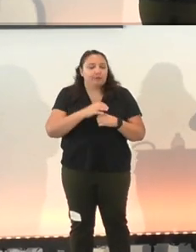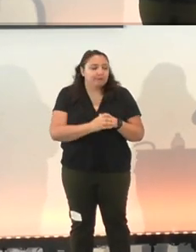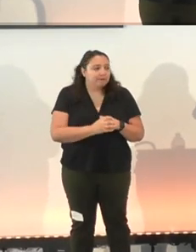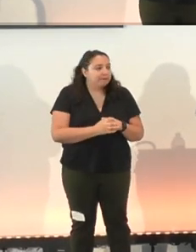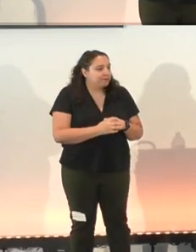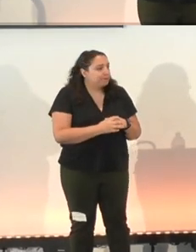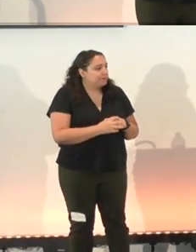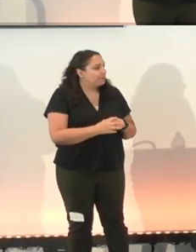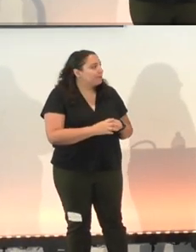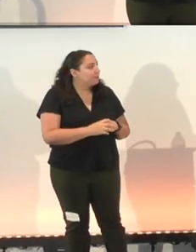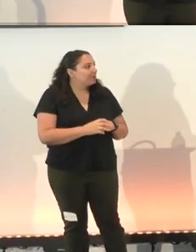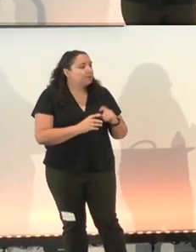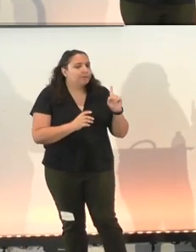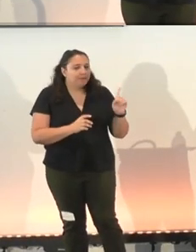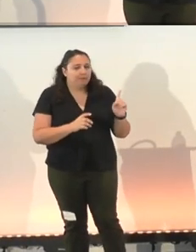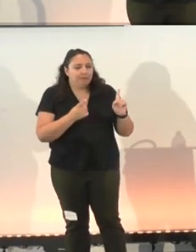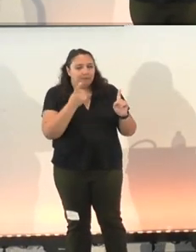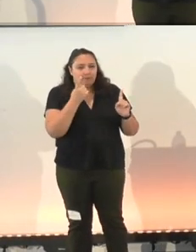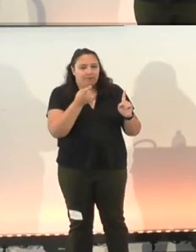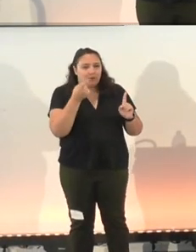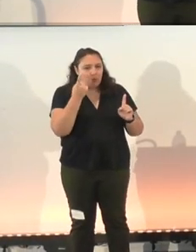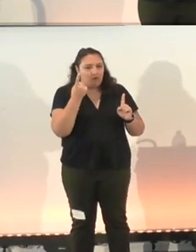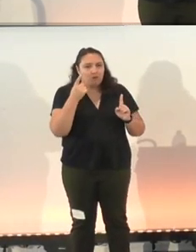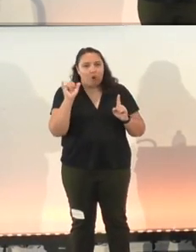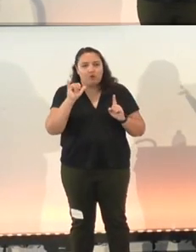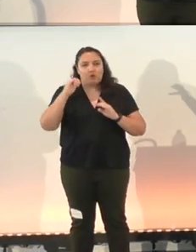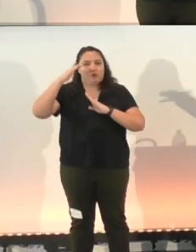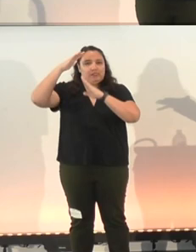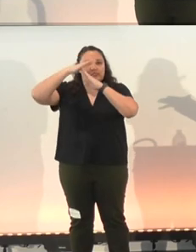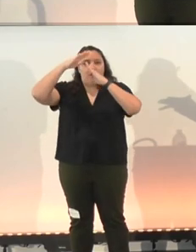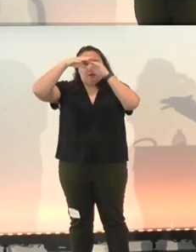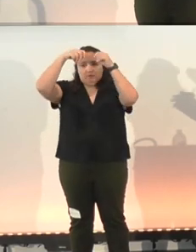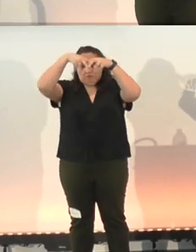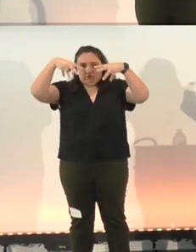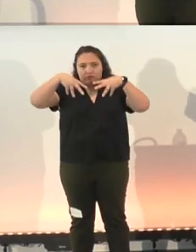Greg: Two quick things, one is top-down. We were thinking about what we would think we need but we